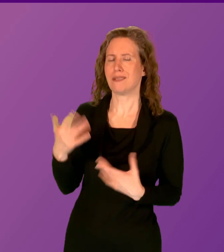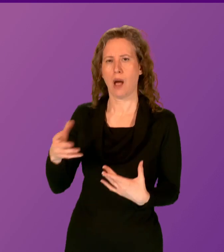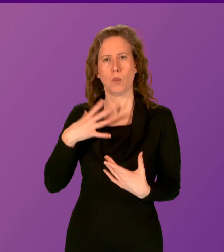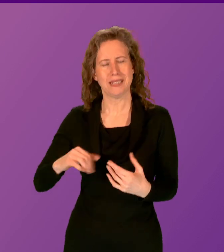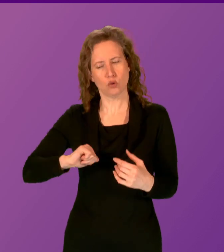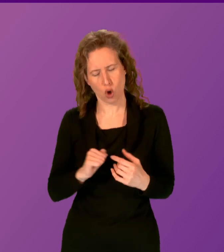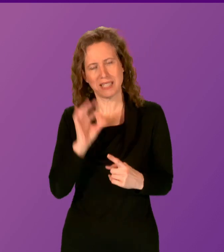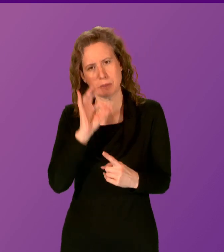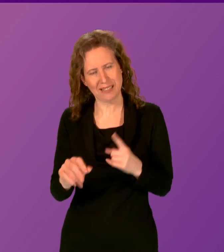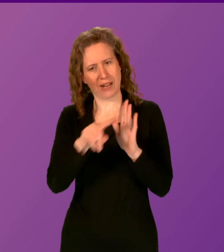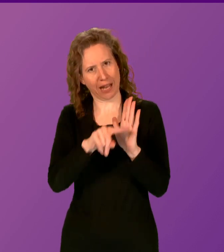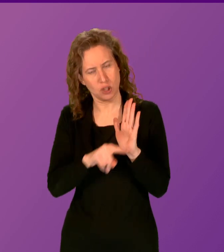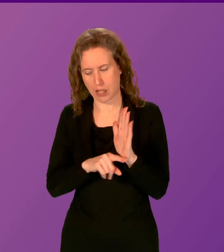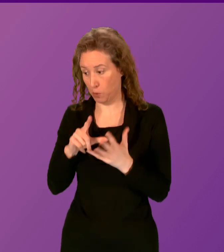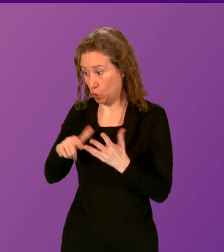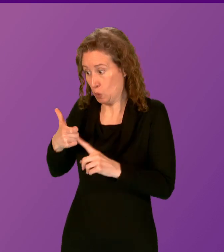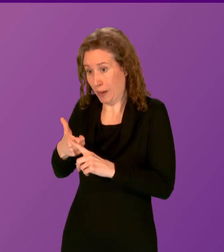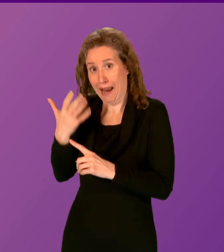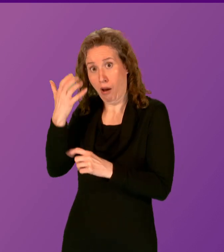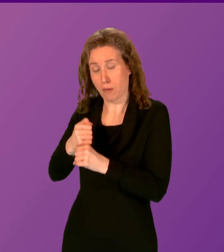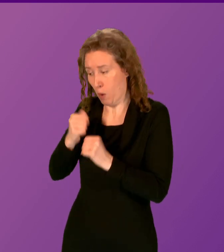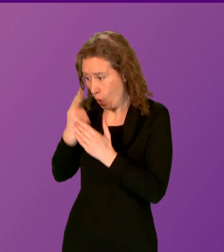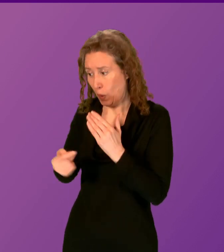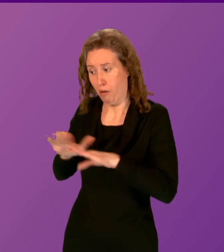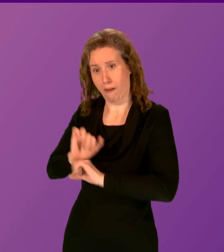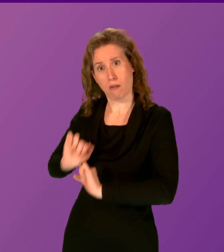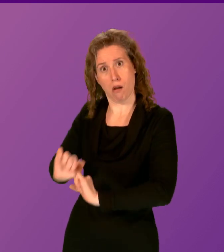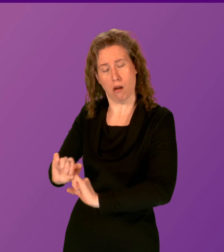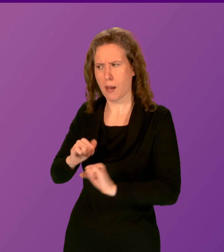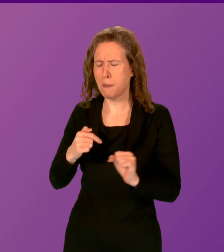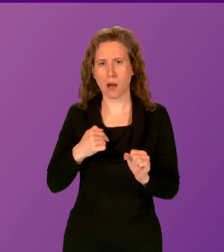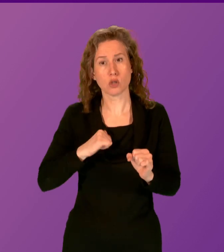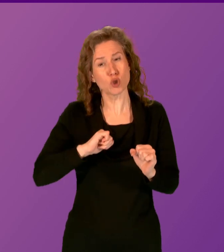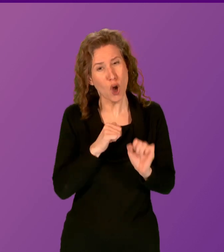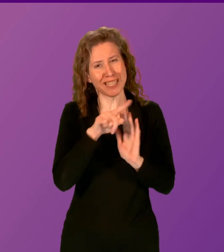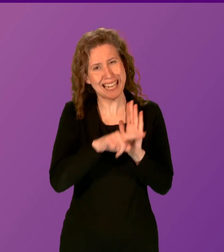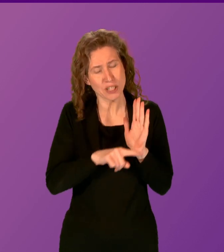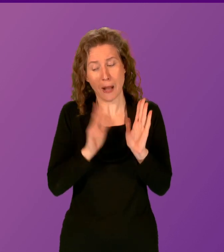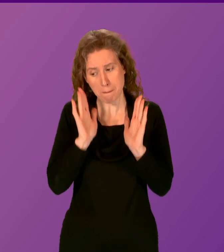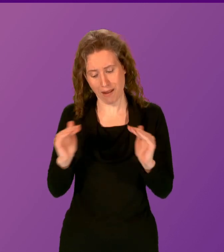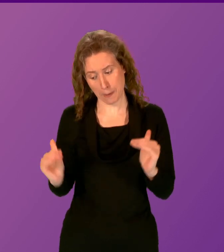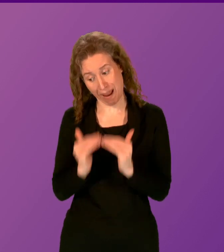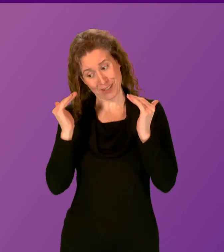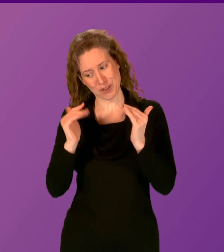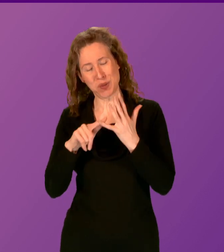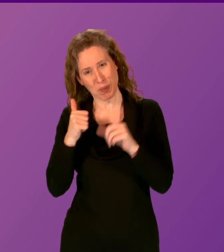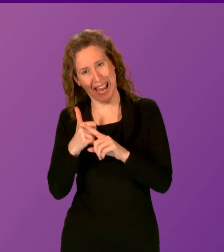The concern is that the Scottish legislation would have to align with the UK legislation,